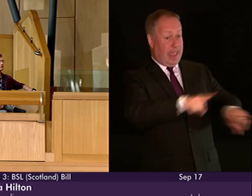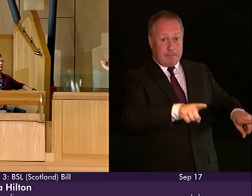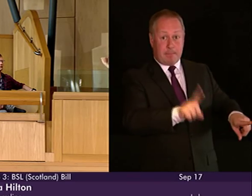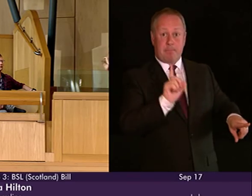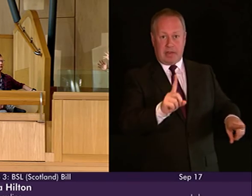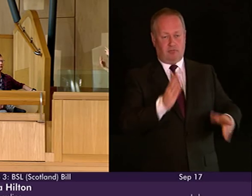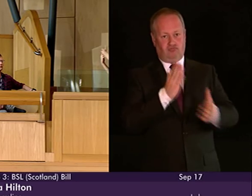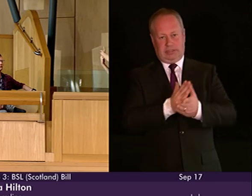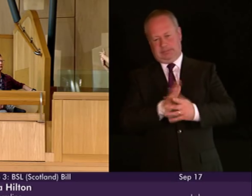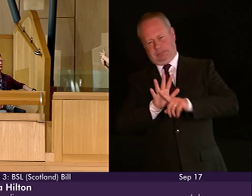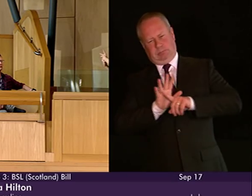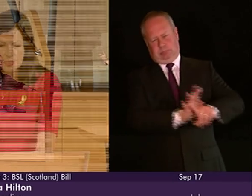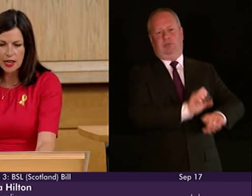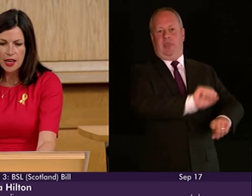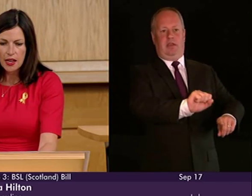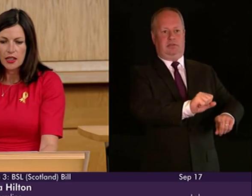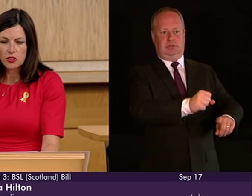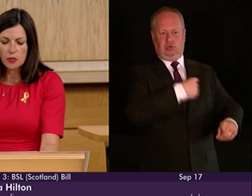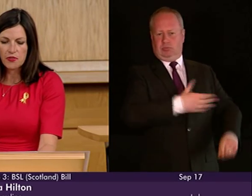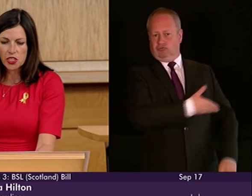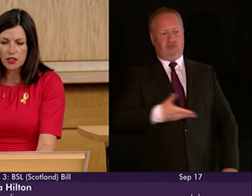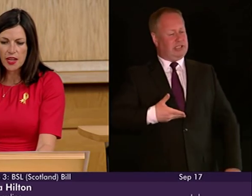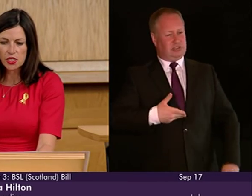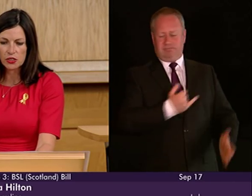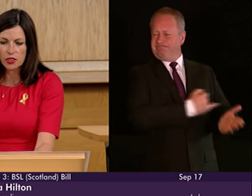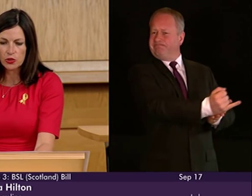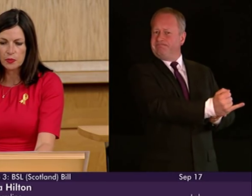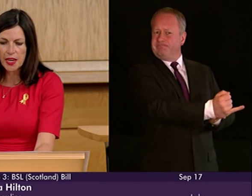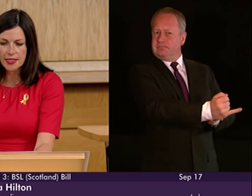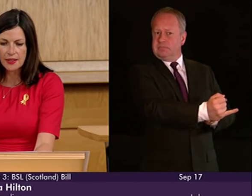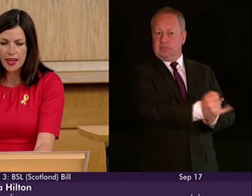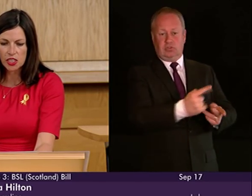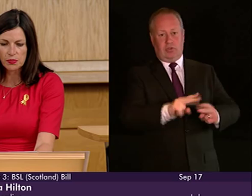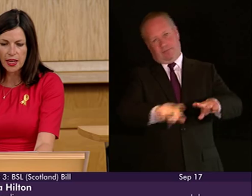it is a denial of their basic human rights. The provision of national and local BSL action